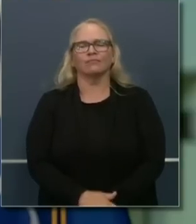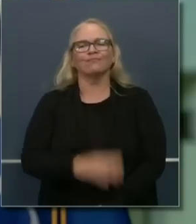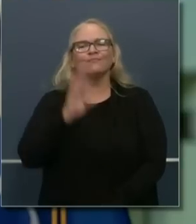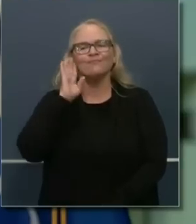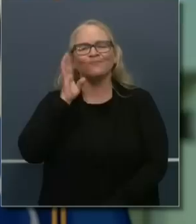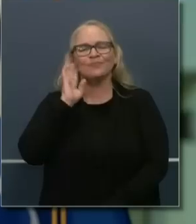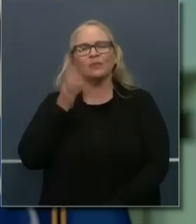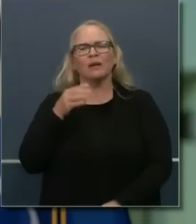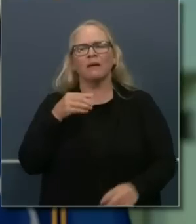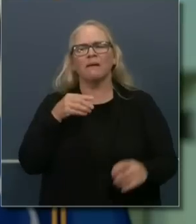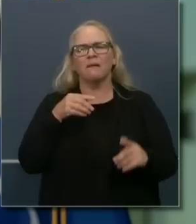WHAT WOULD YOUR RESPONSE BE? HI, GOVERNOR.